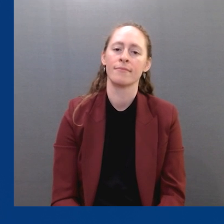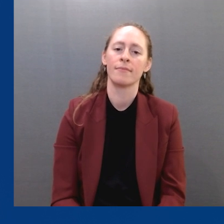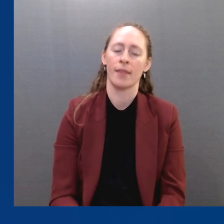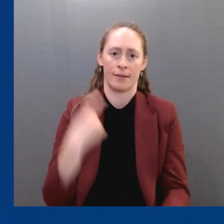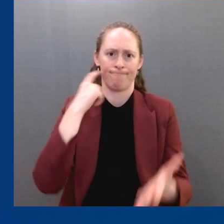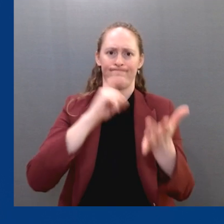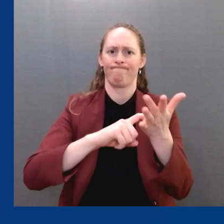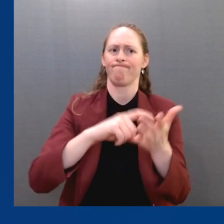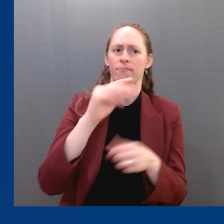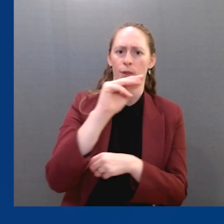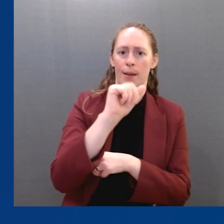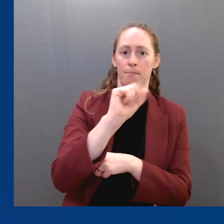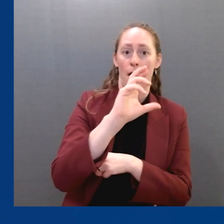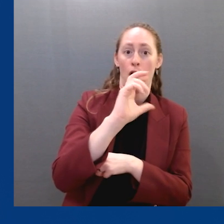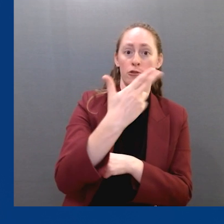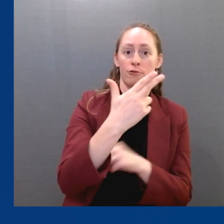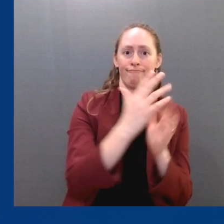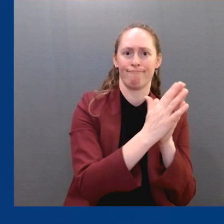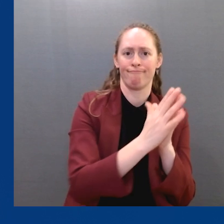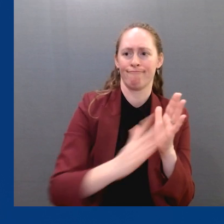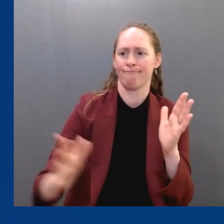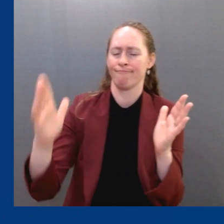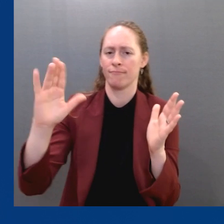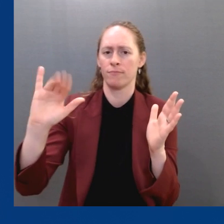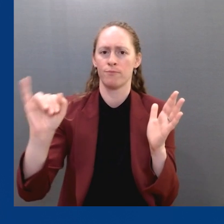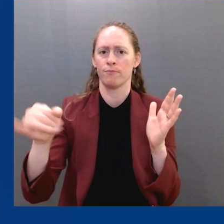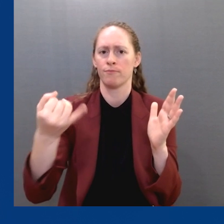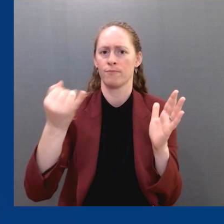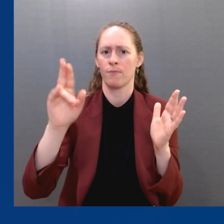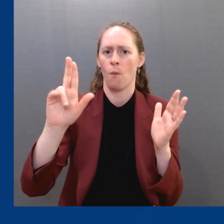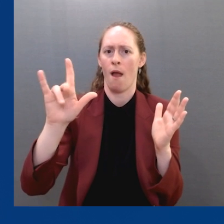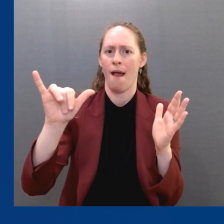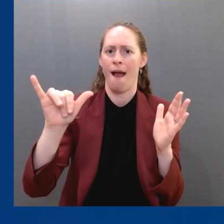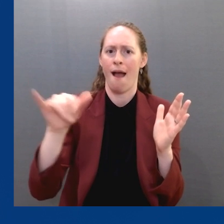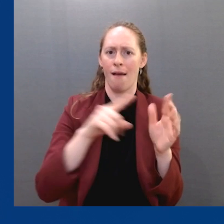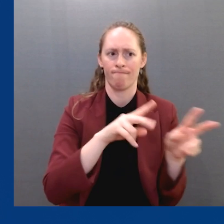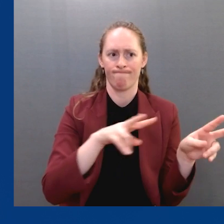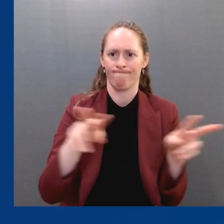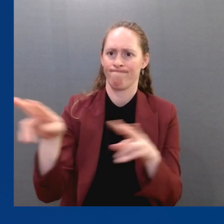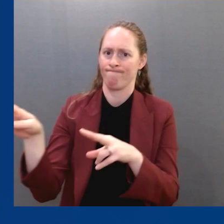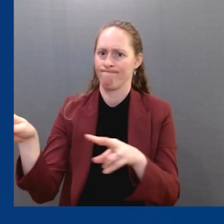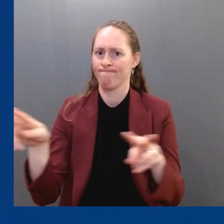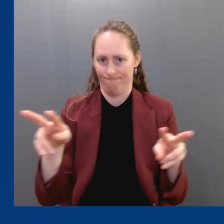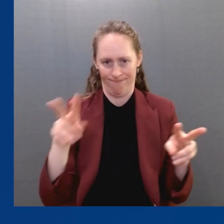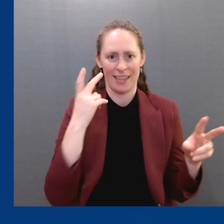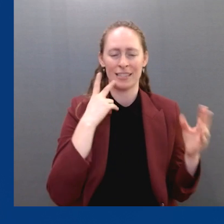how we've had successful evolution and increasing dominance of the BA-4,